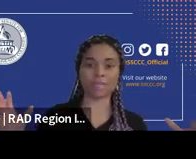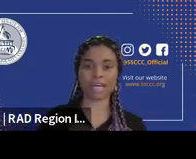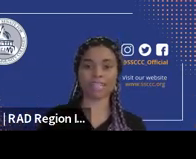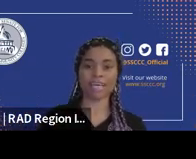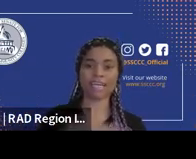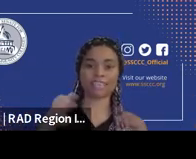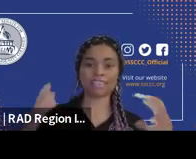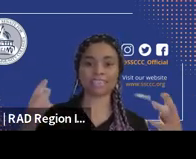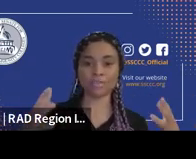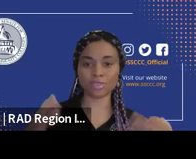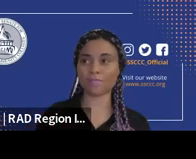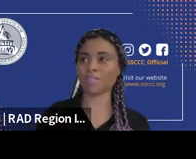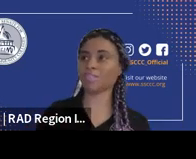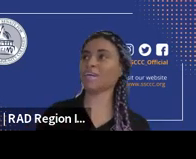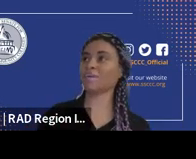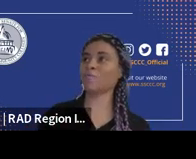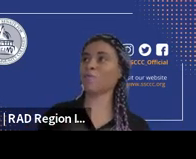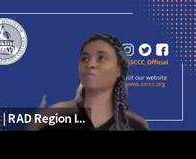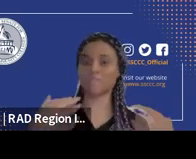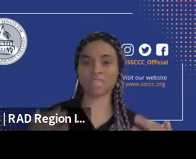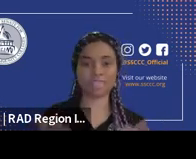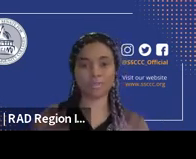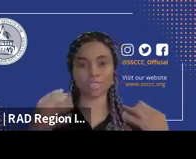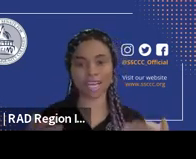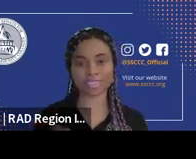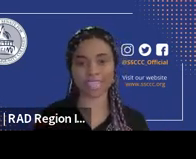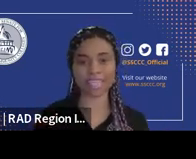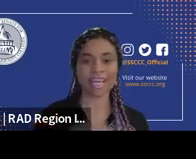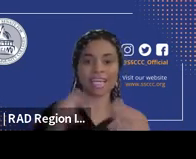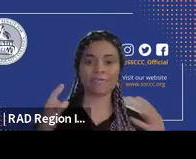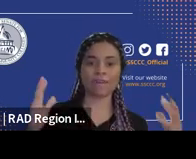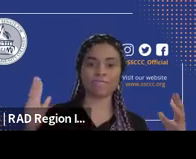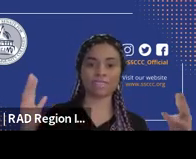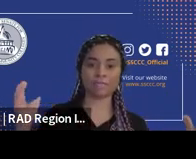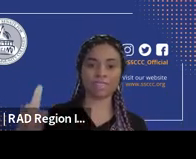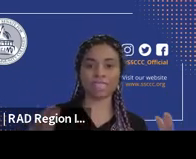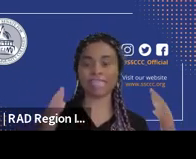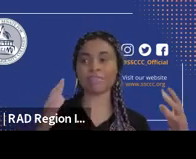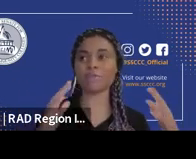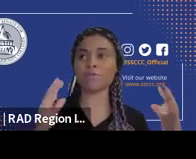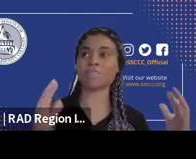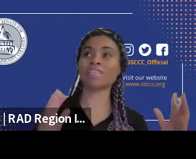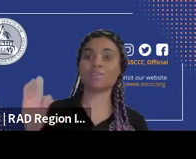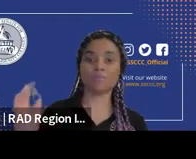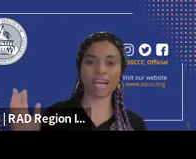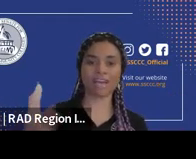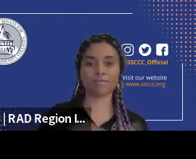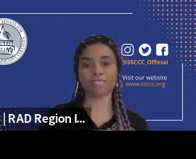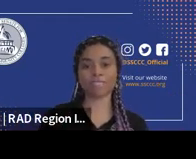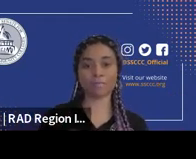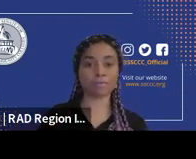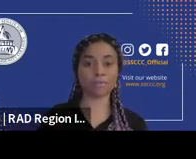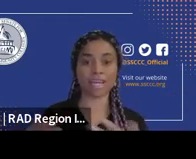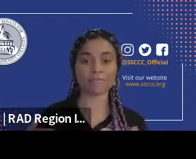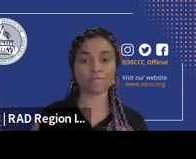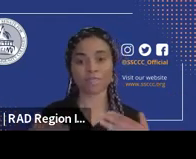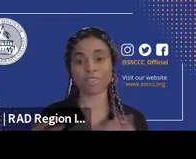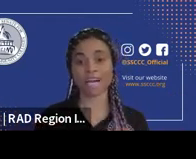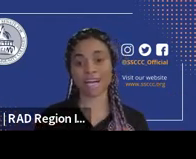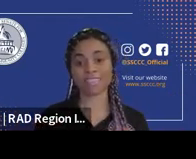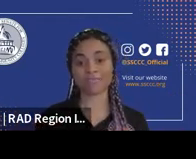Environment that and not just inclusive, but by welcoming and enthusiasm like, if you have a disability, even if you think you might have them because some people they they're not identified.